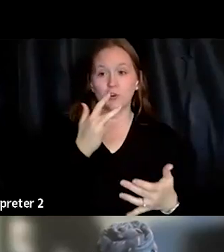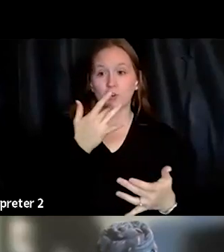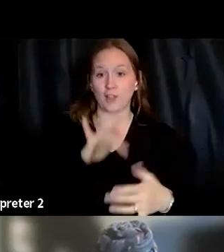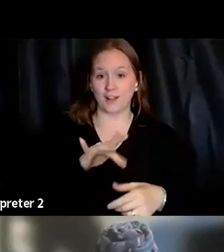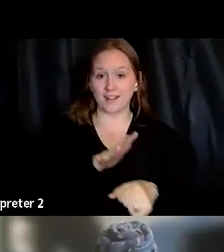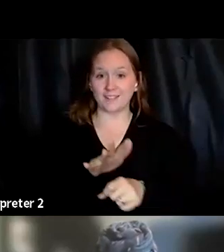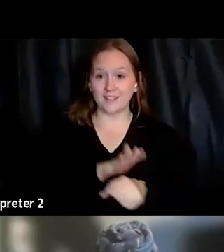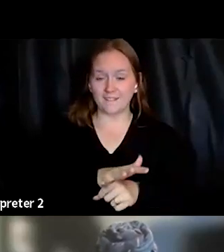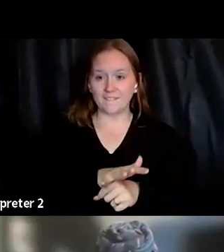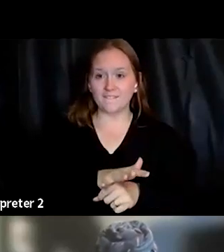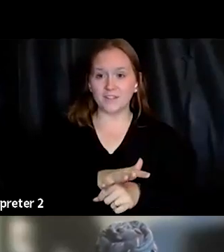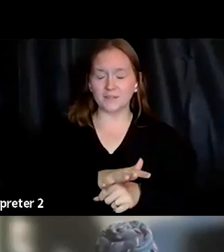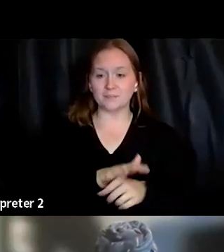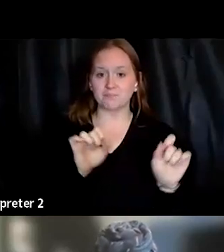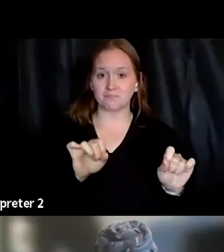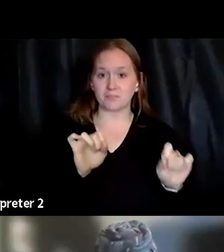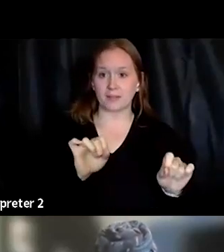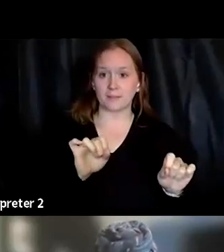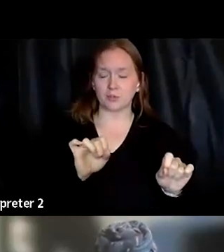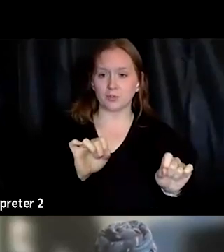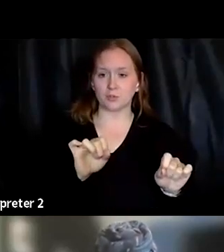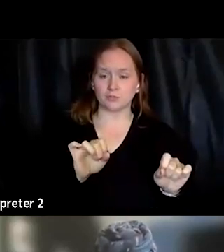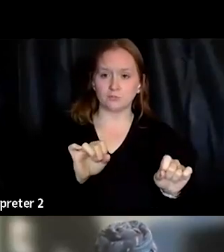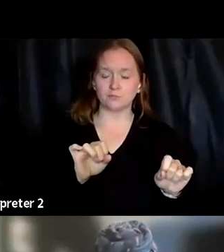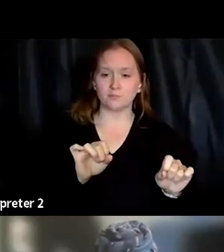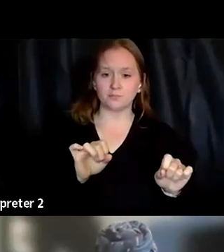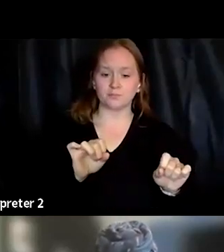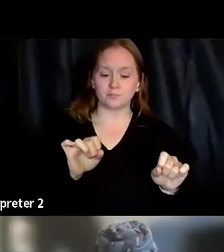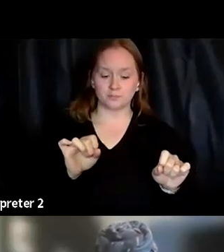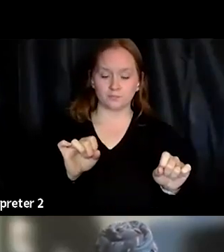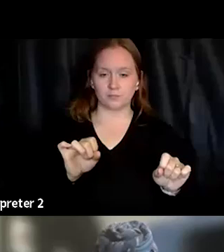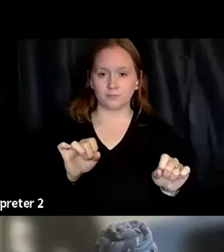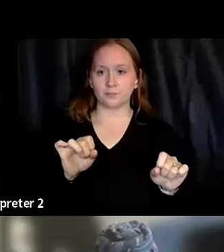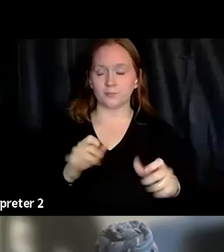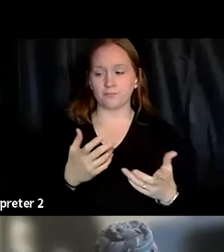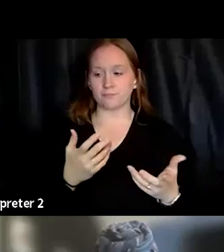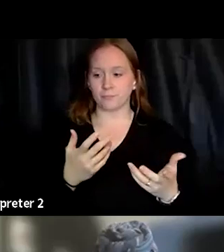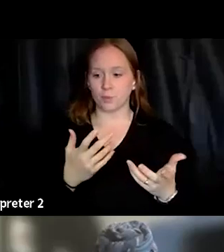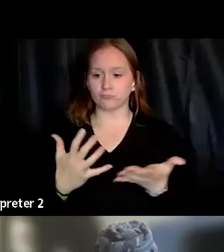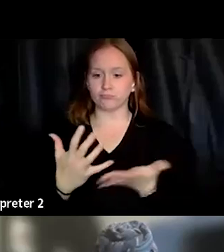the applicant's current treating physician, nurse practitioner, whoever is treating them